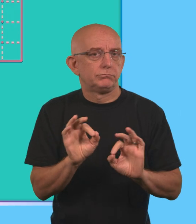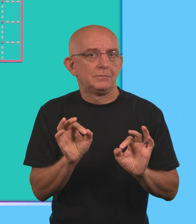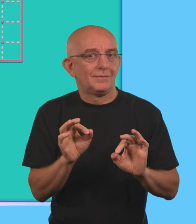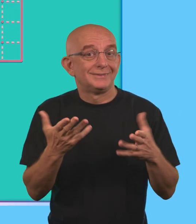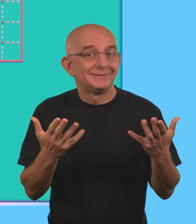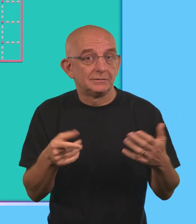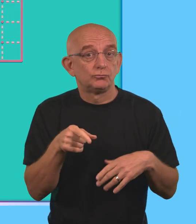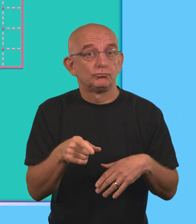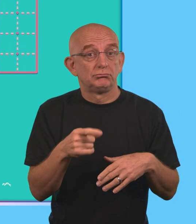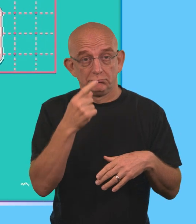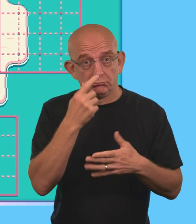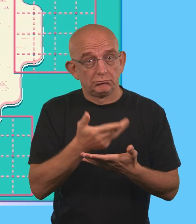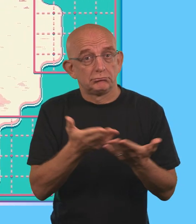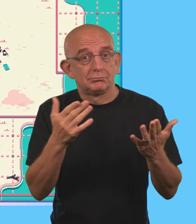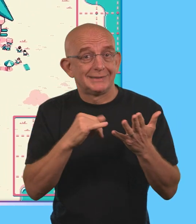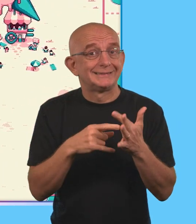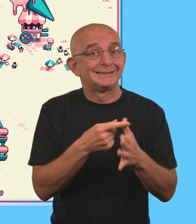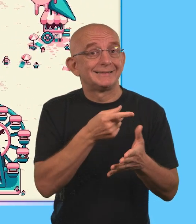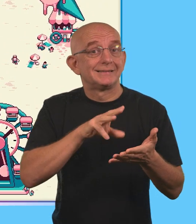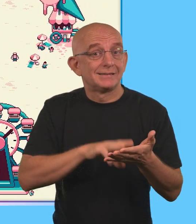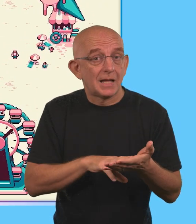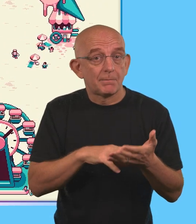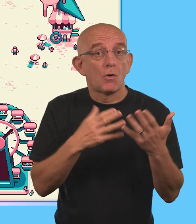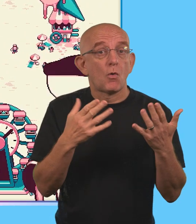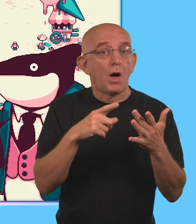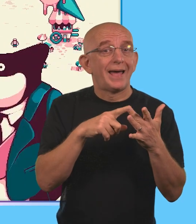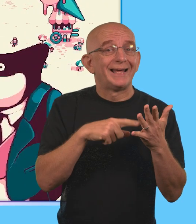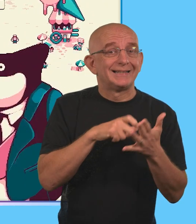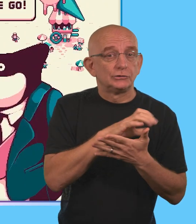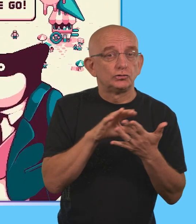The game is available on Steam, but also on itch.io for those who don't